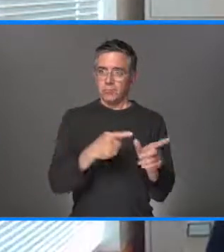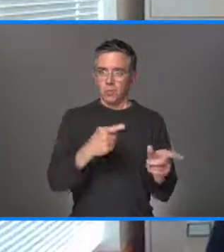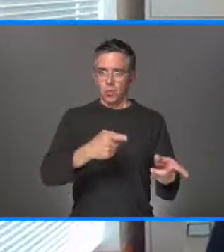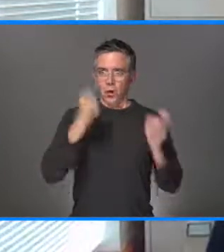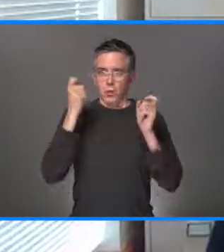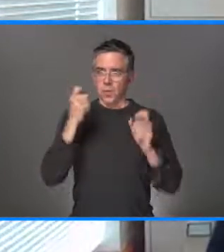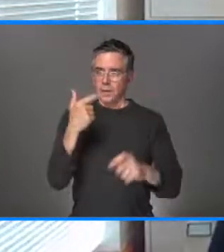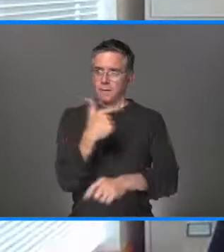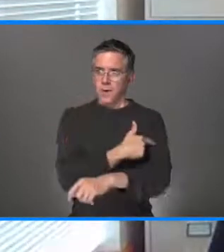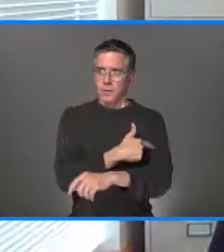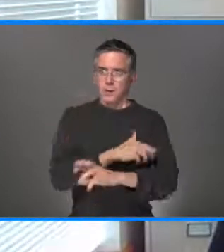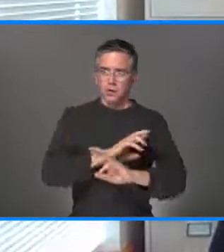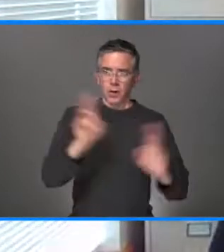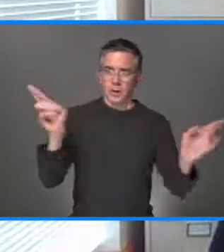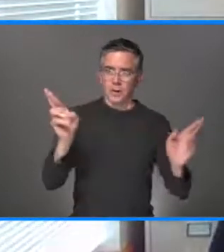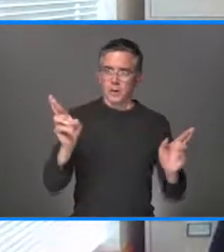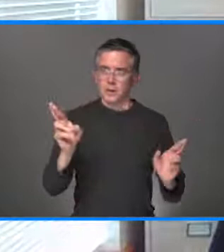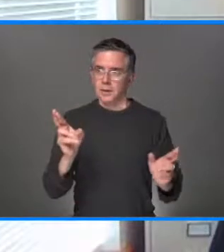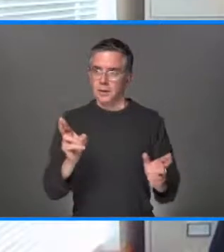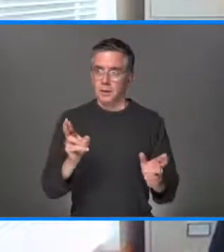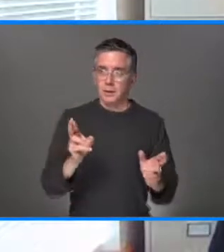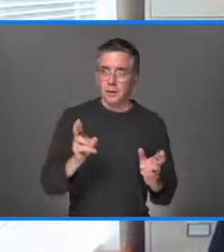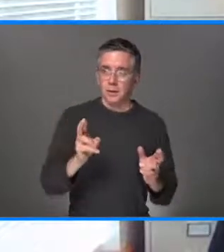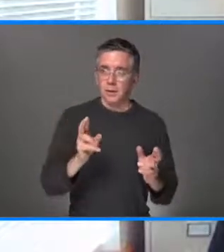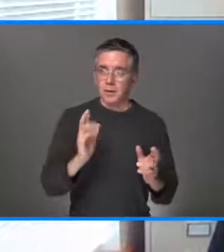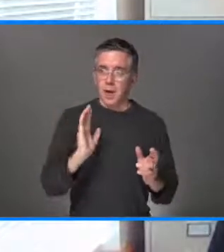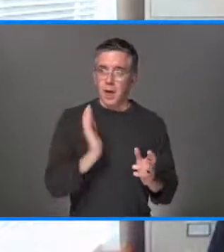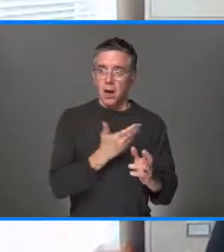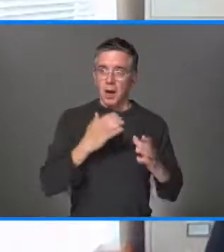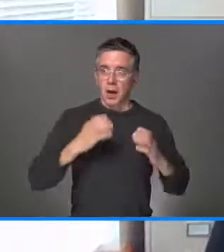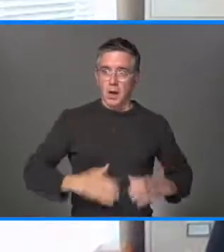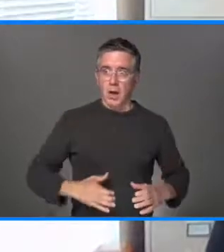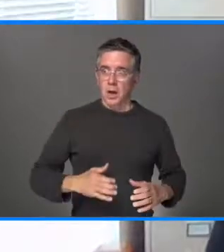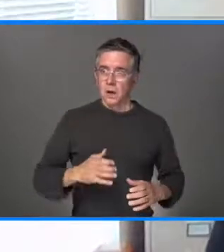our population of clients was not eligible to be vaccinated.